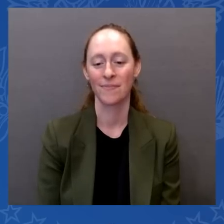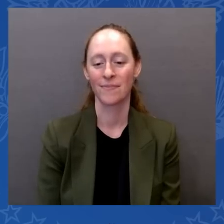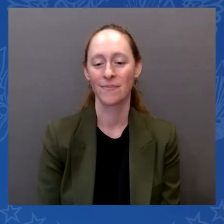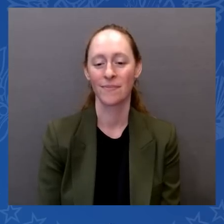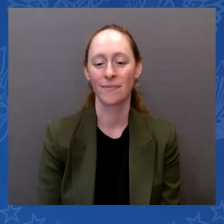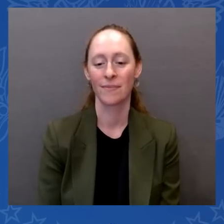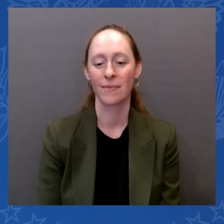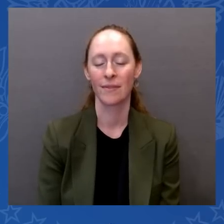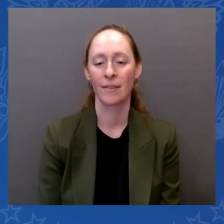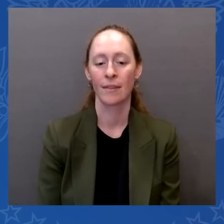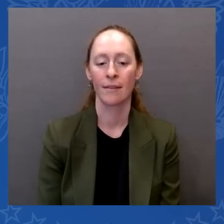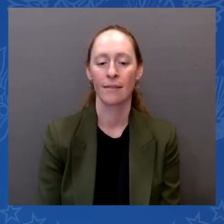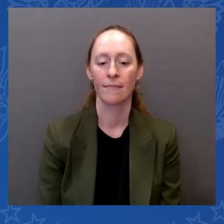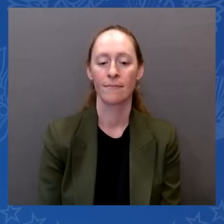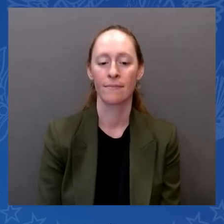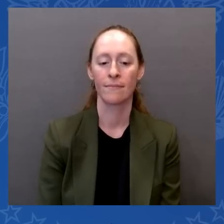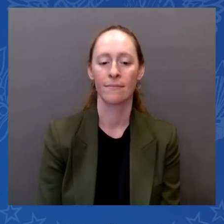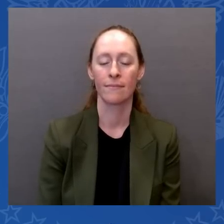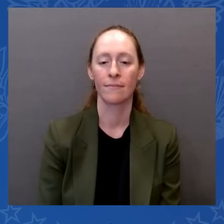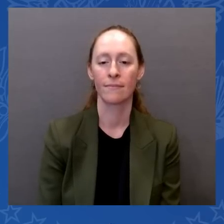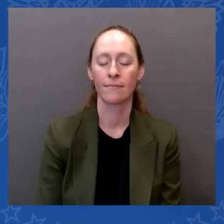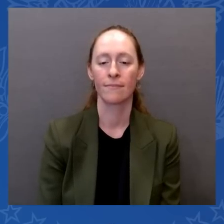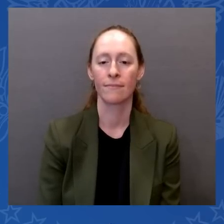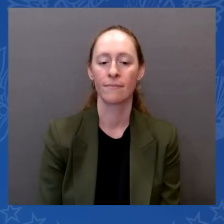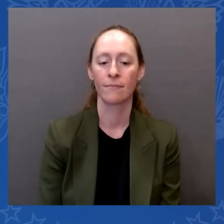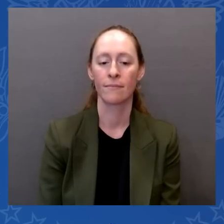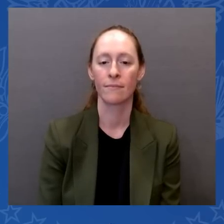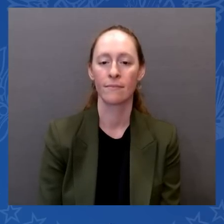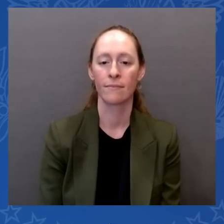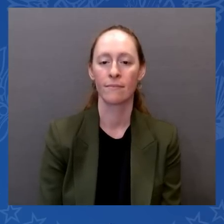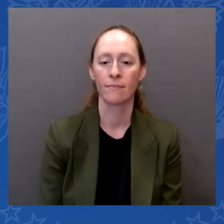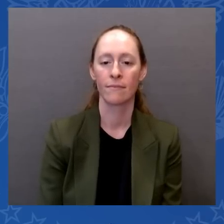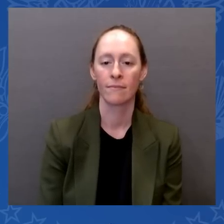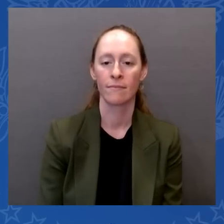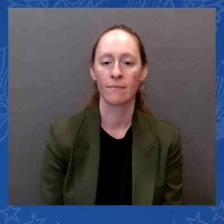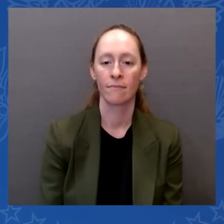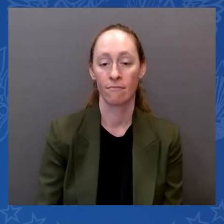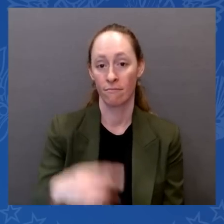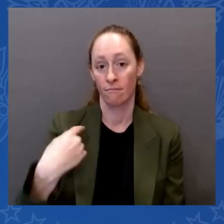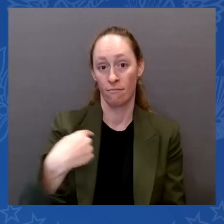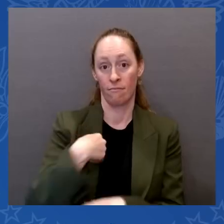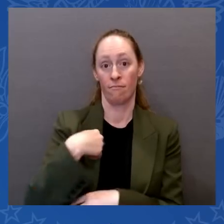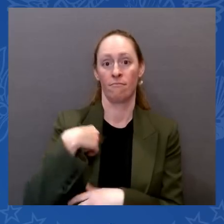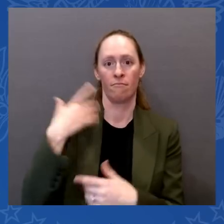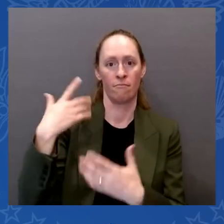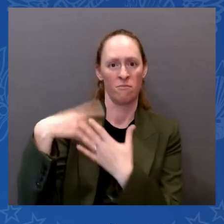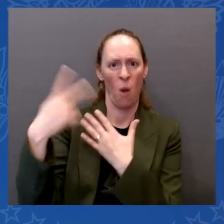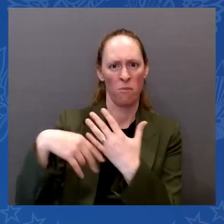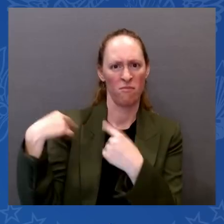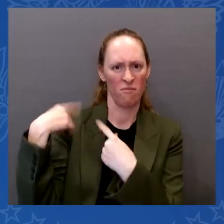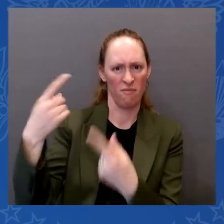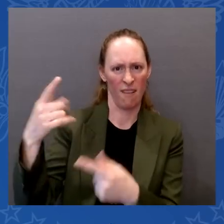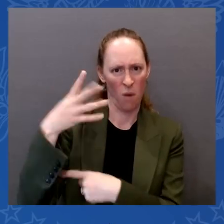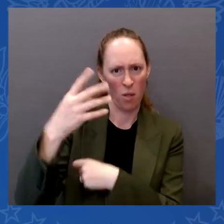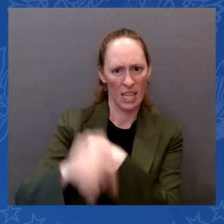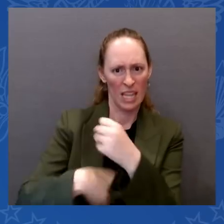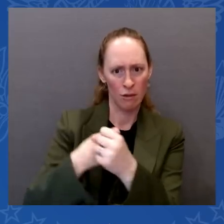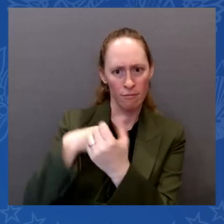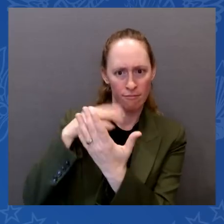I'm a fourth year apprentice, and I'm proud to represent the next generation of skilled trades women and men who will power America's future.